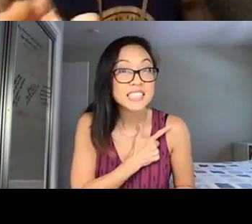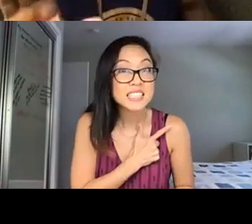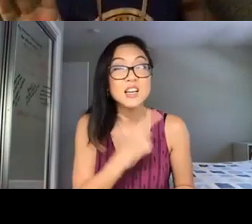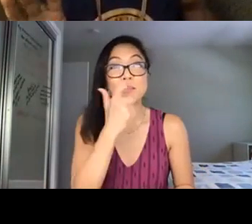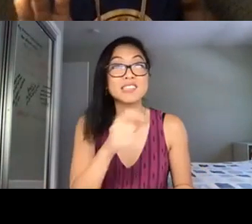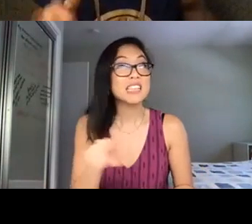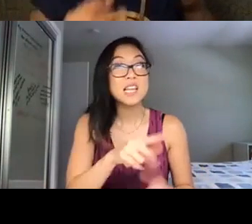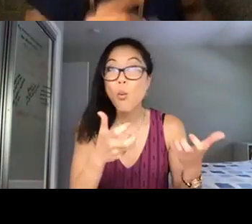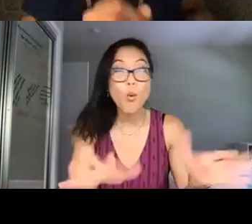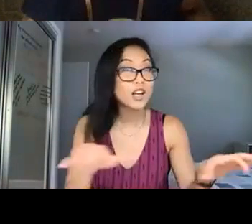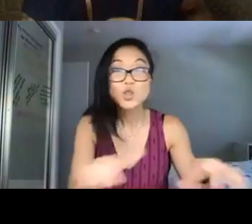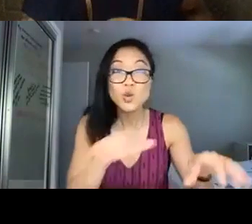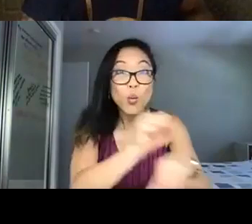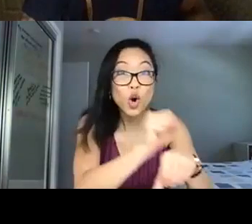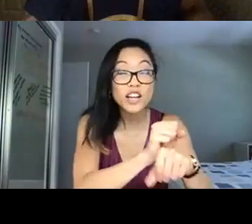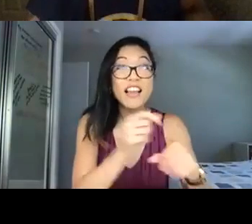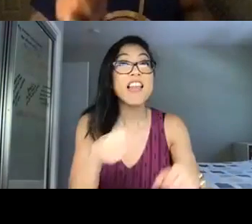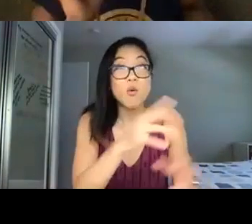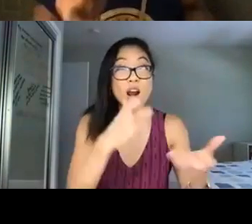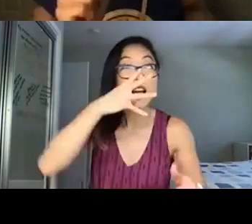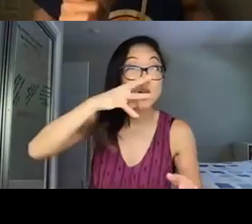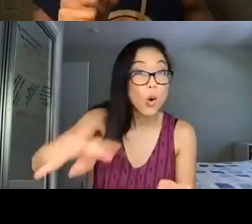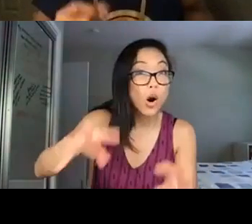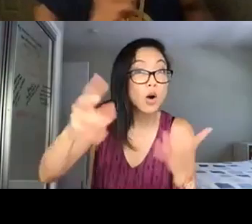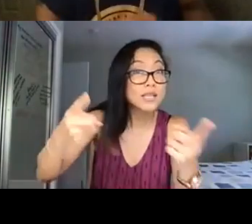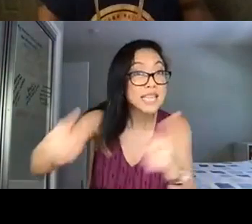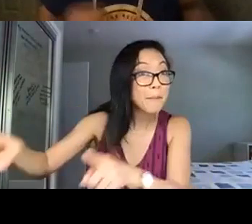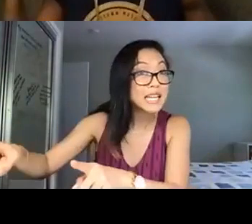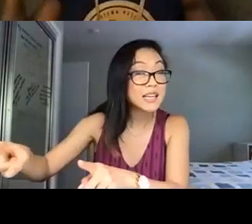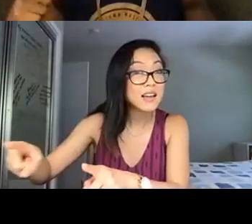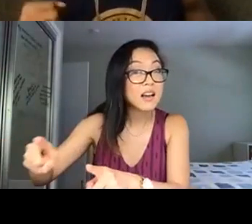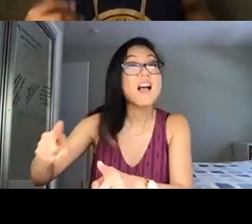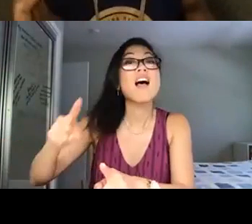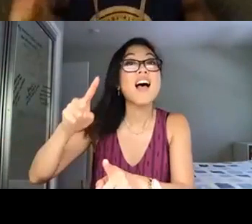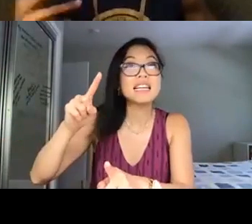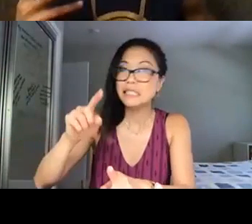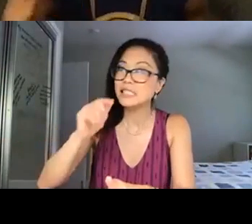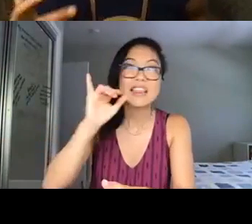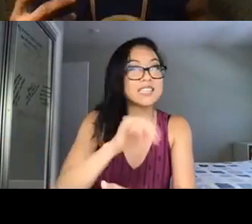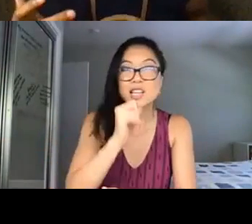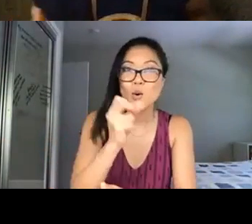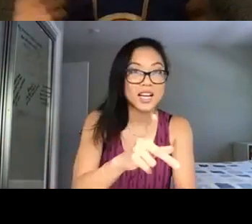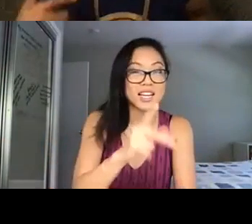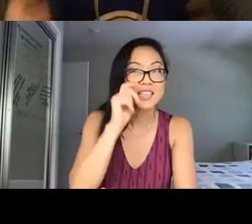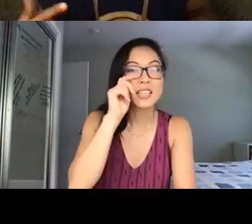what's happening, that's an issue. If you're resting because you have been -- you're going after it and you're trying,